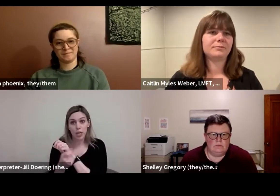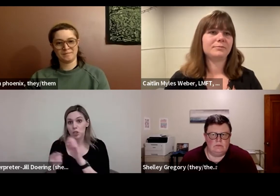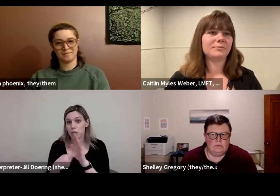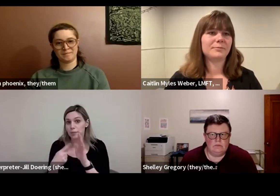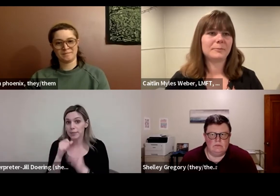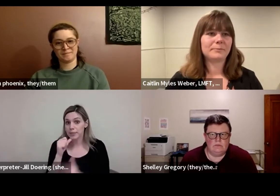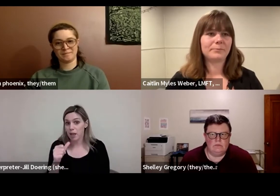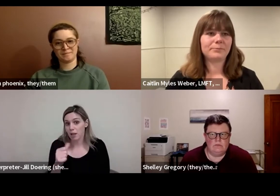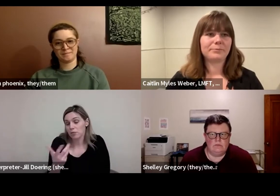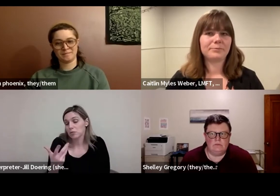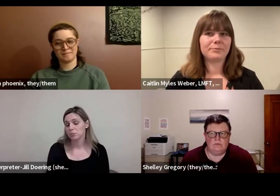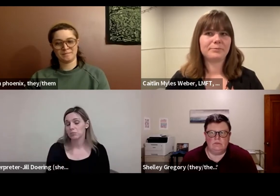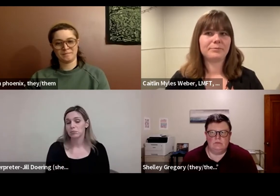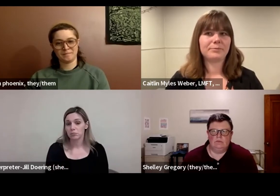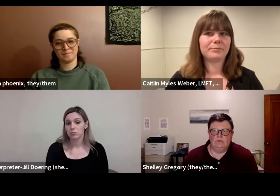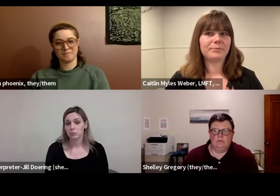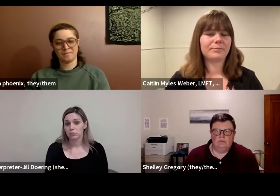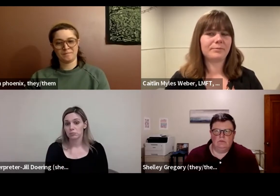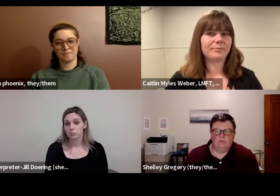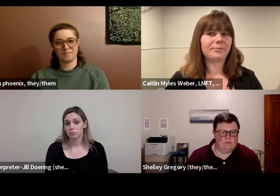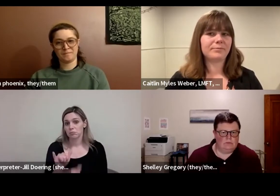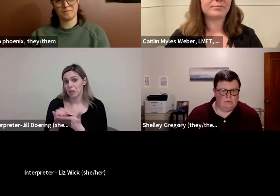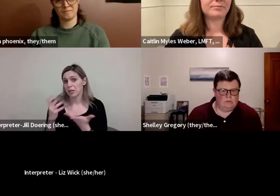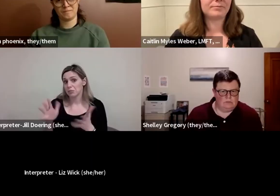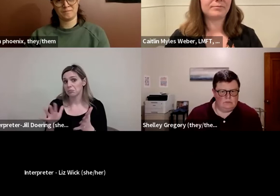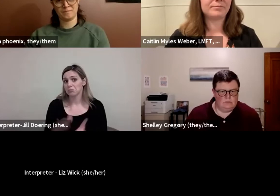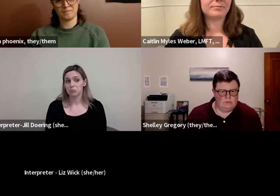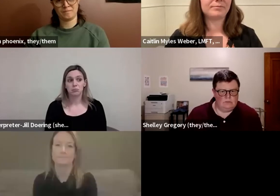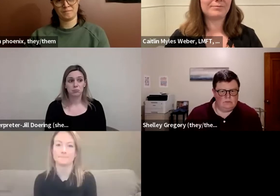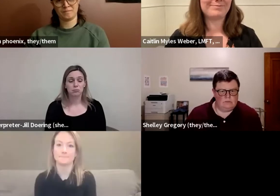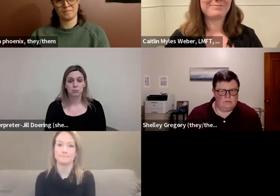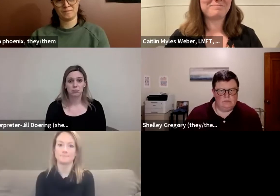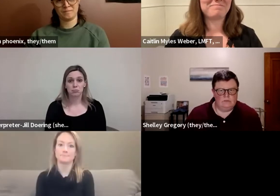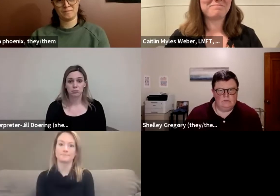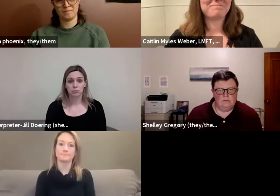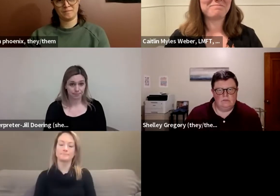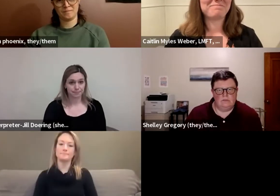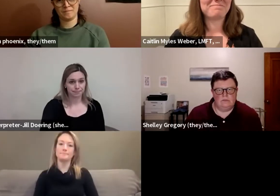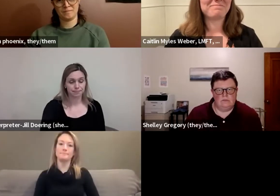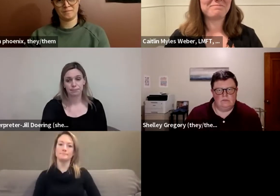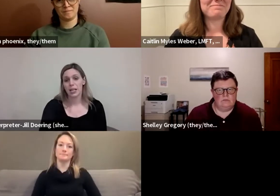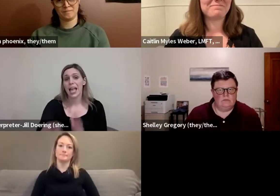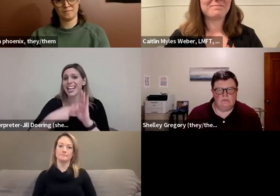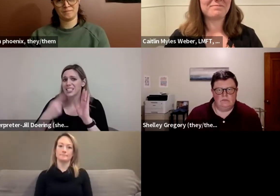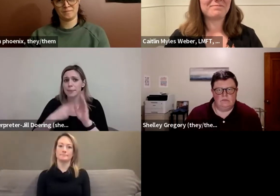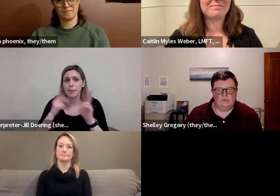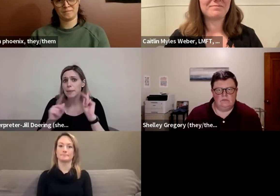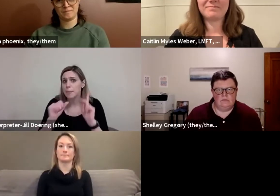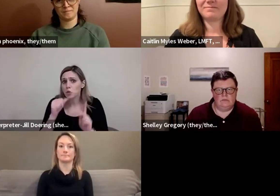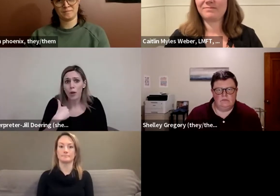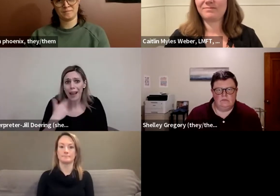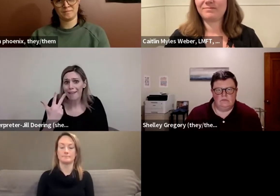Yeah, that's really all I wanna know. And sometimes people don't have three and that's fine too.